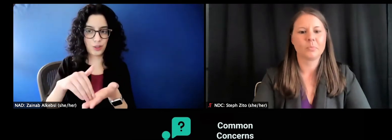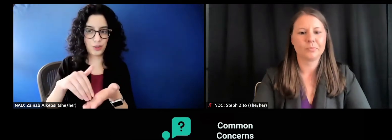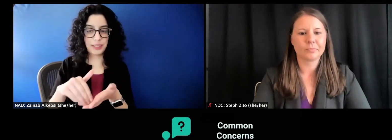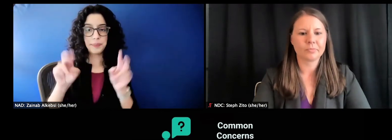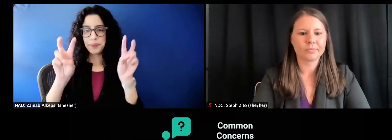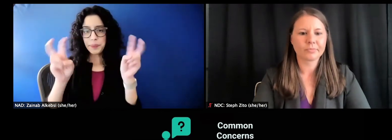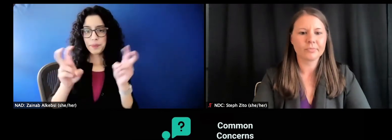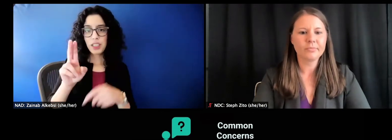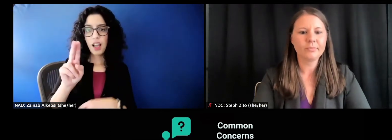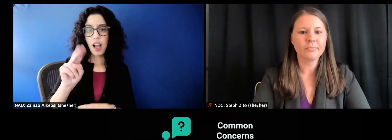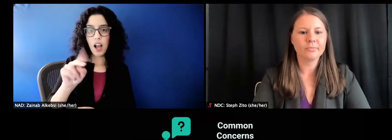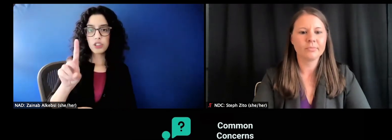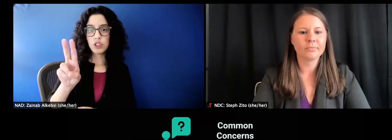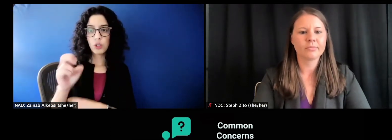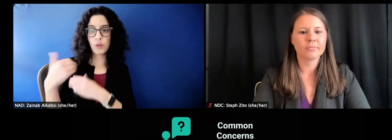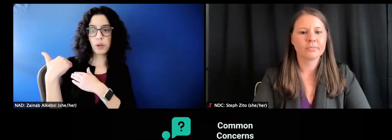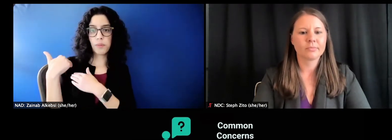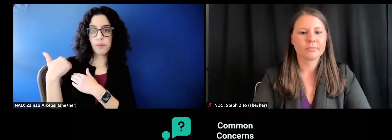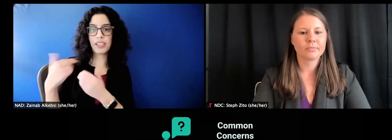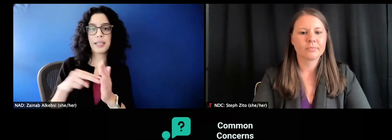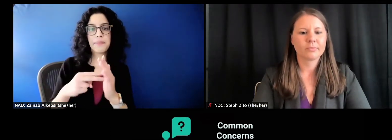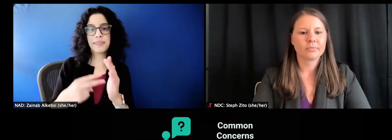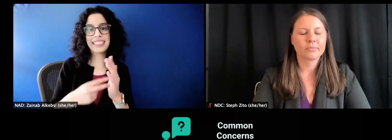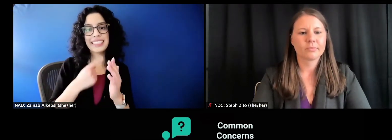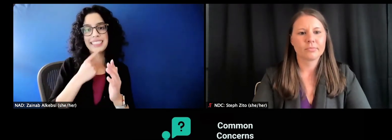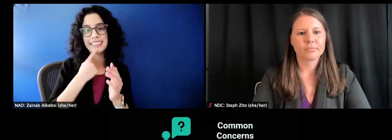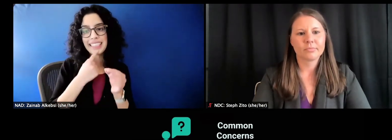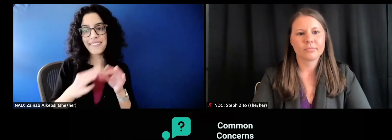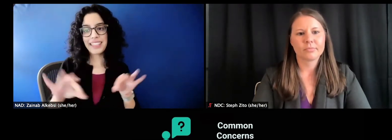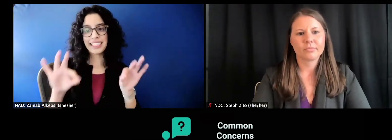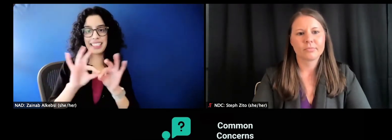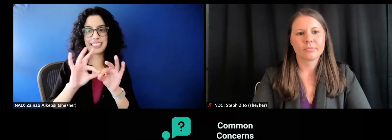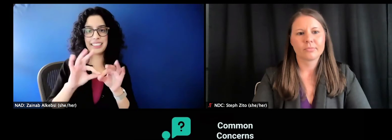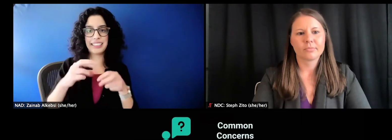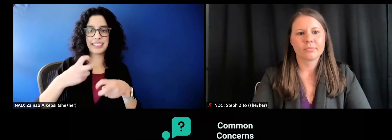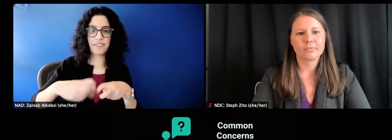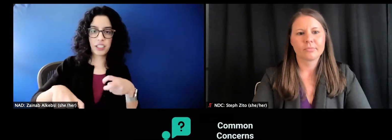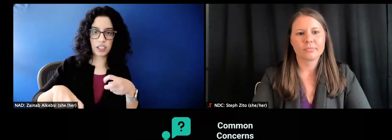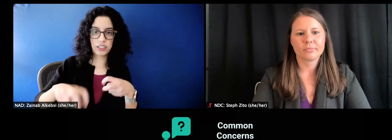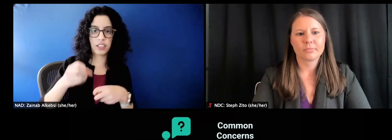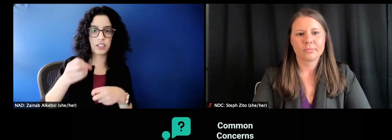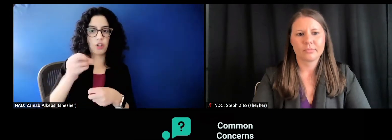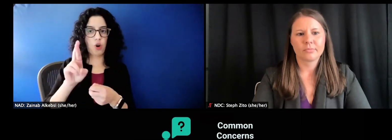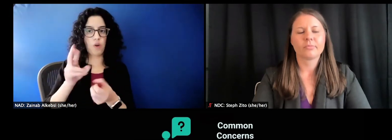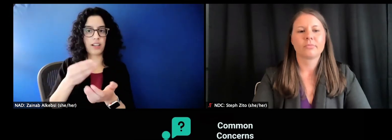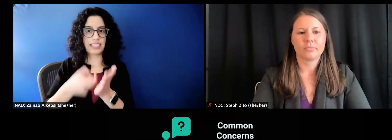Undue burden means significant difficulty or expense.